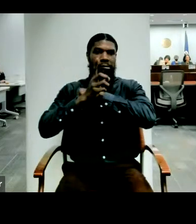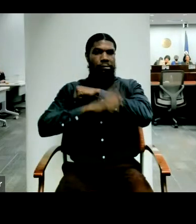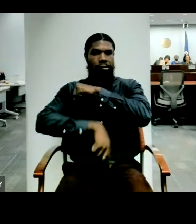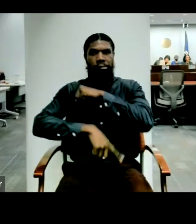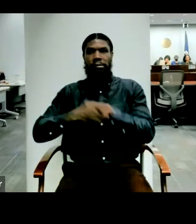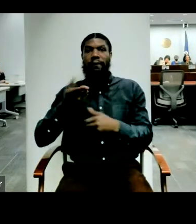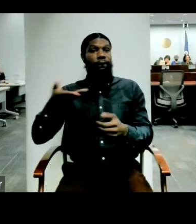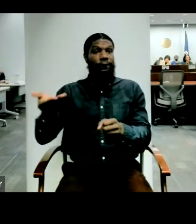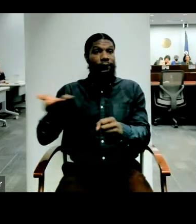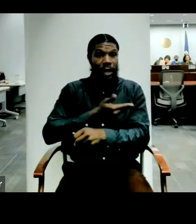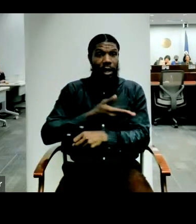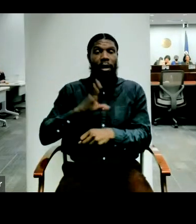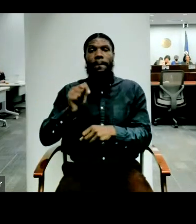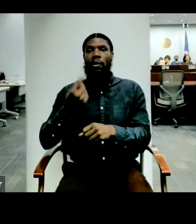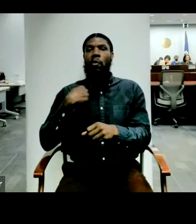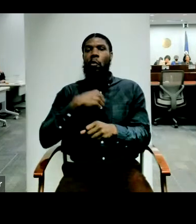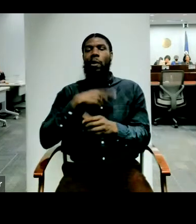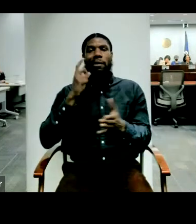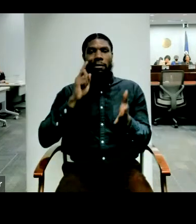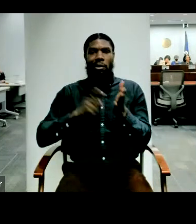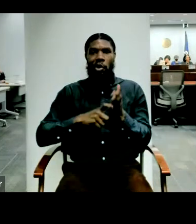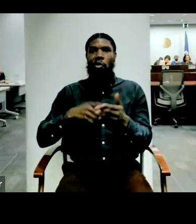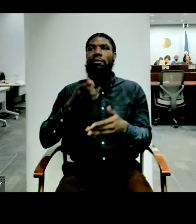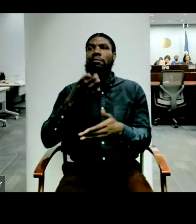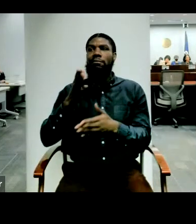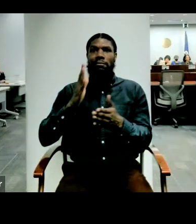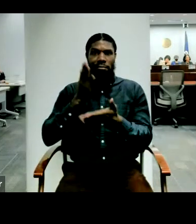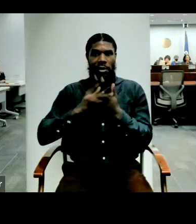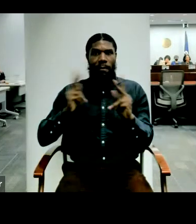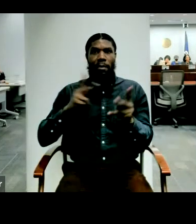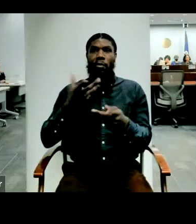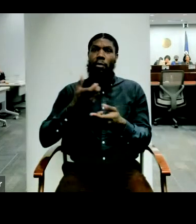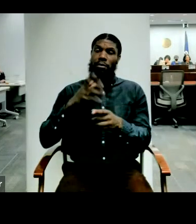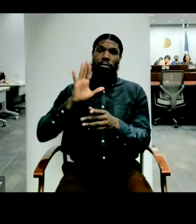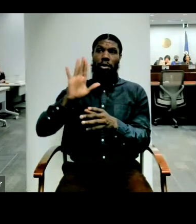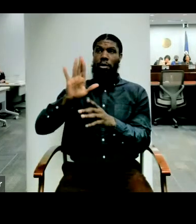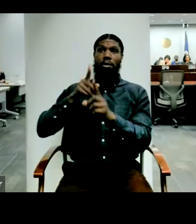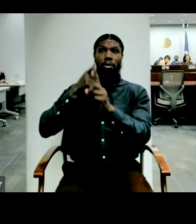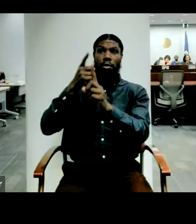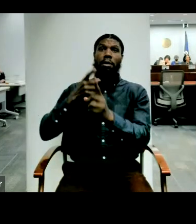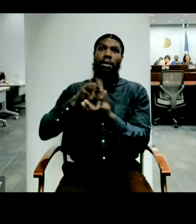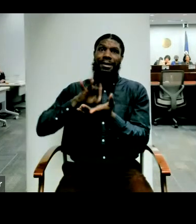to things like people not taking rest breaks, not taking bathroom breaks when they need them.